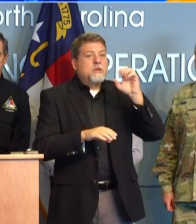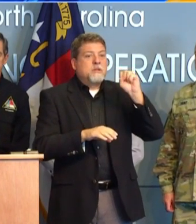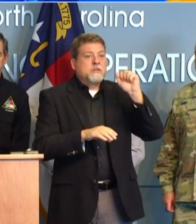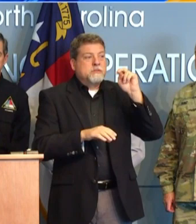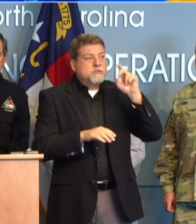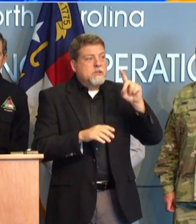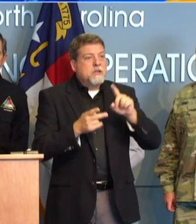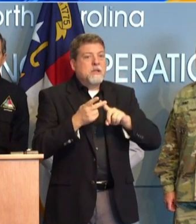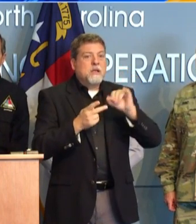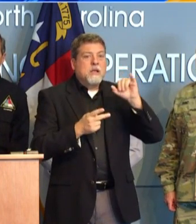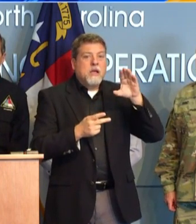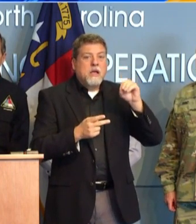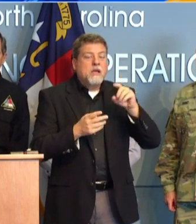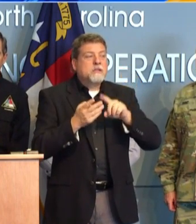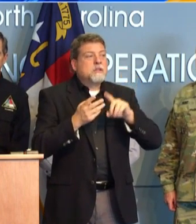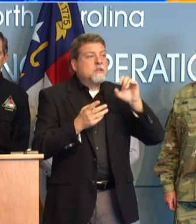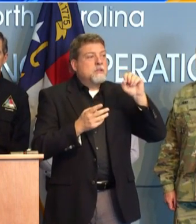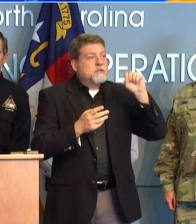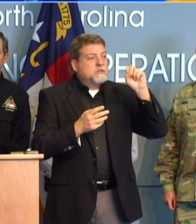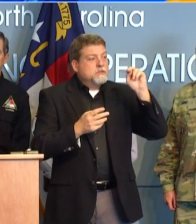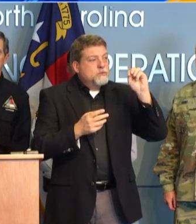THE PAST FEW DAYS HAVE CLEARED